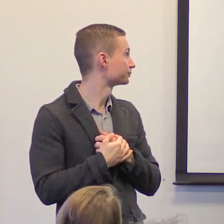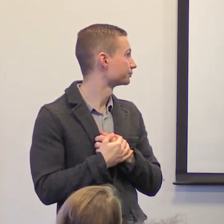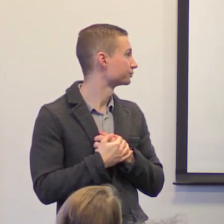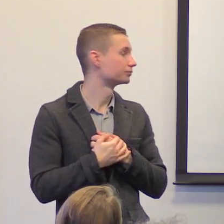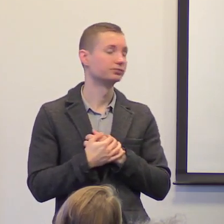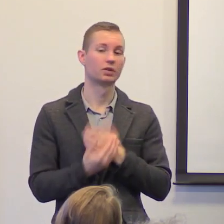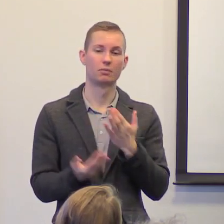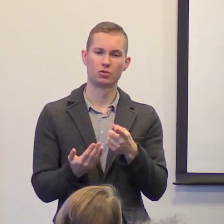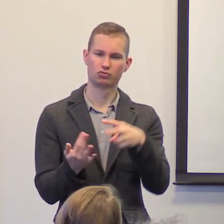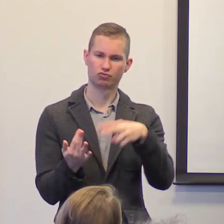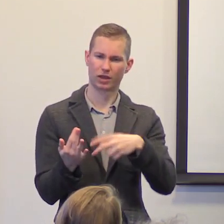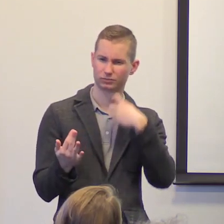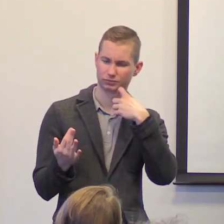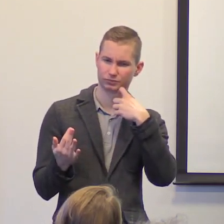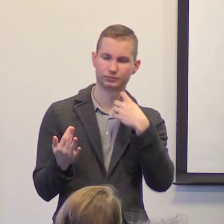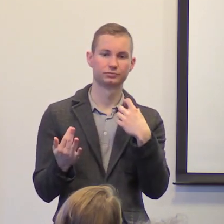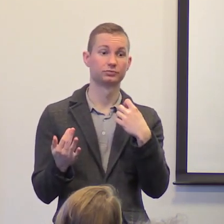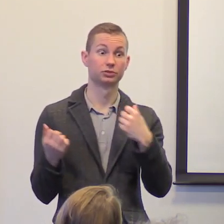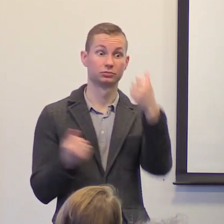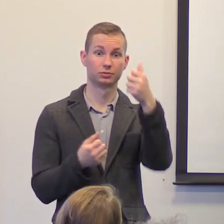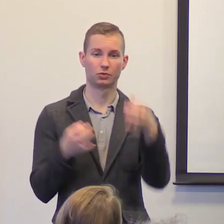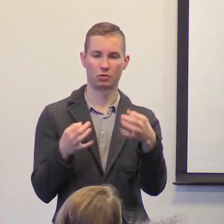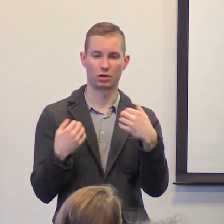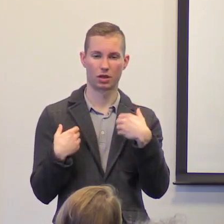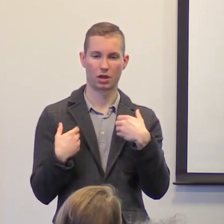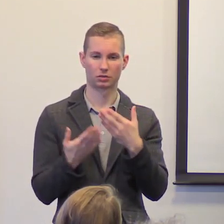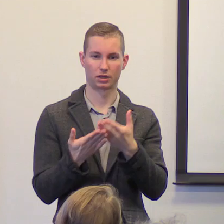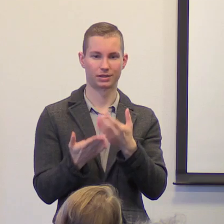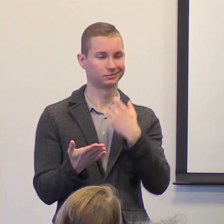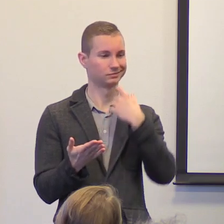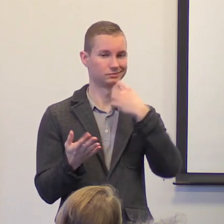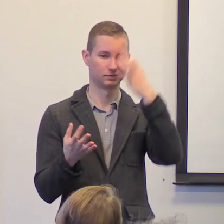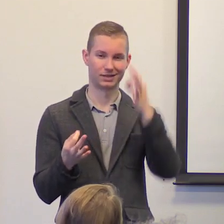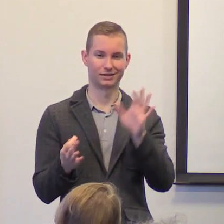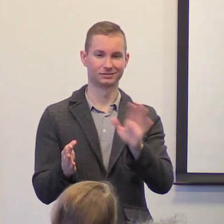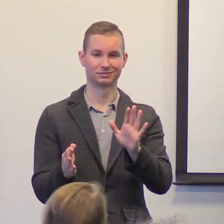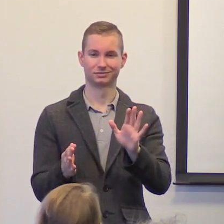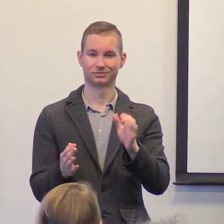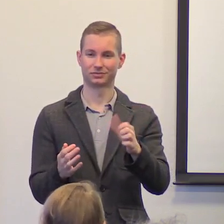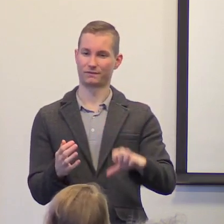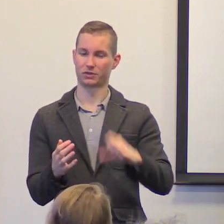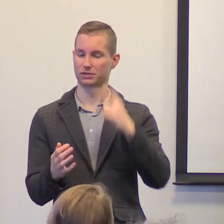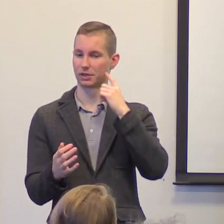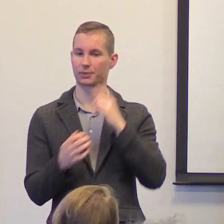You may have read quite recently that the Supreme Court had a case which they just decided not to hear on behalf of Gavin Grimm.